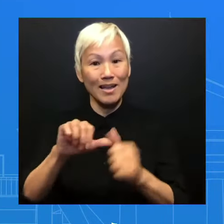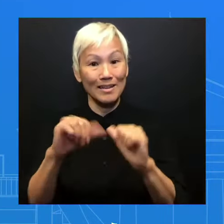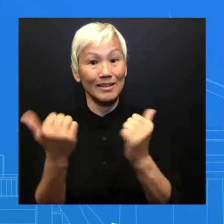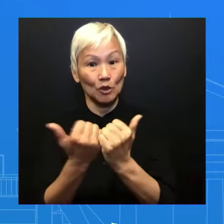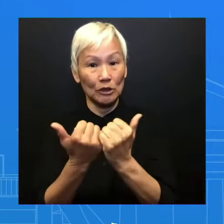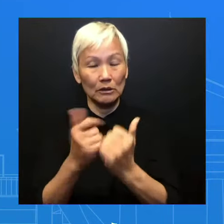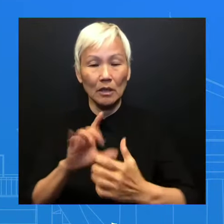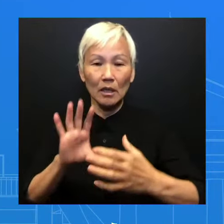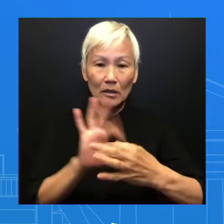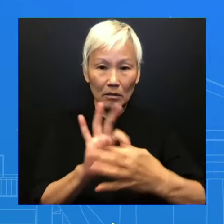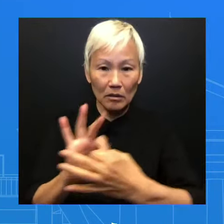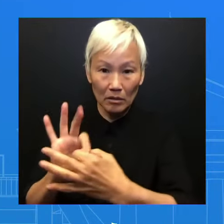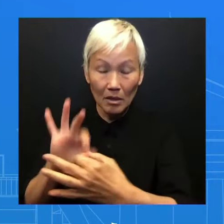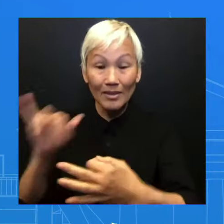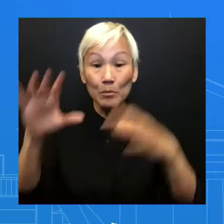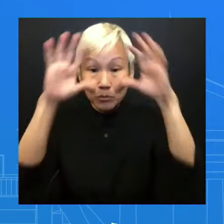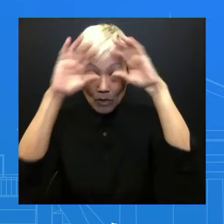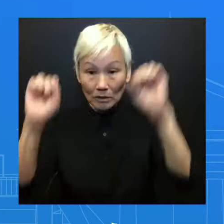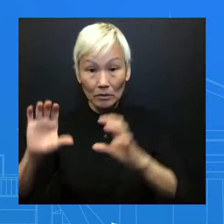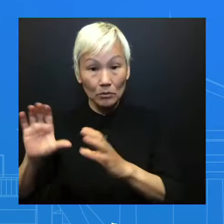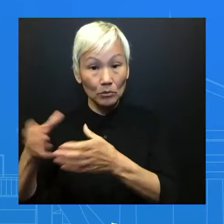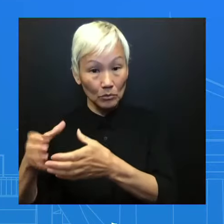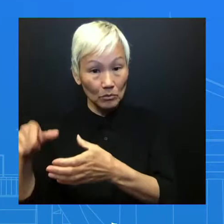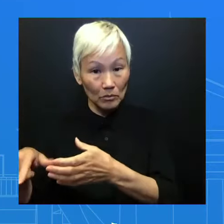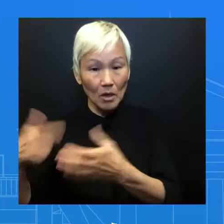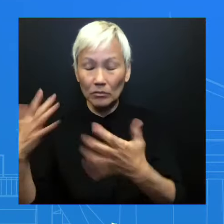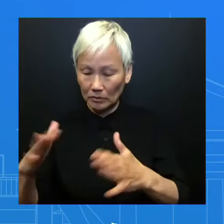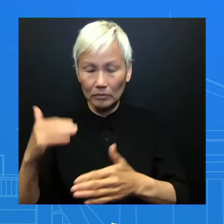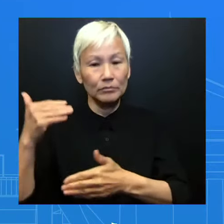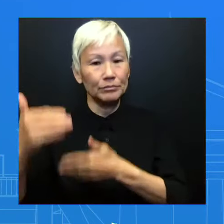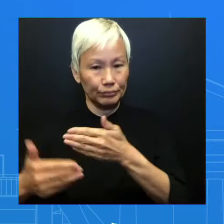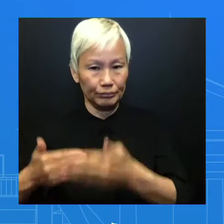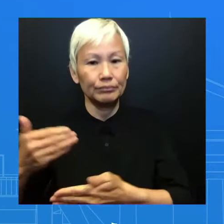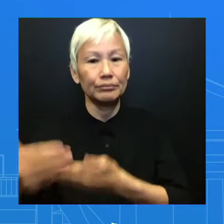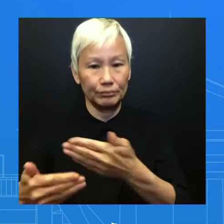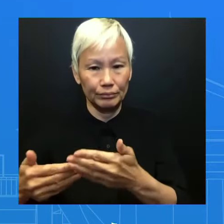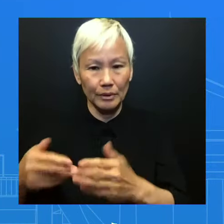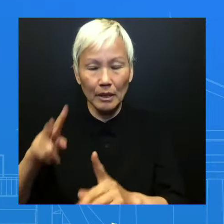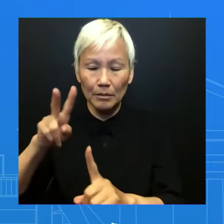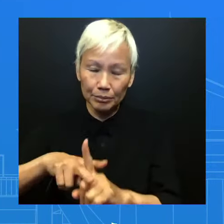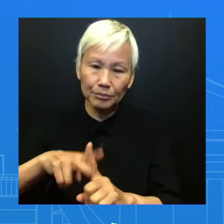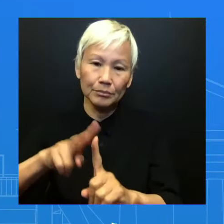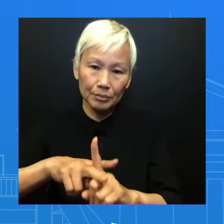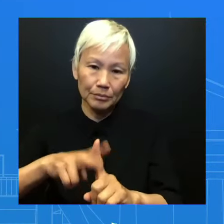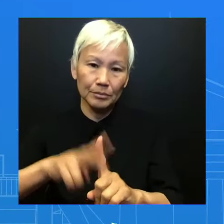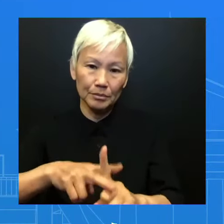as detailed in a White House factsheet issued just this morning. But we know that achieving comprehensive